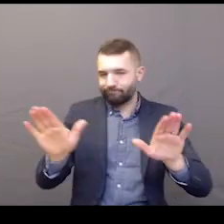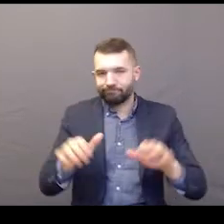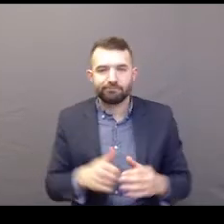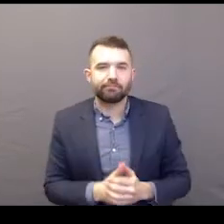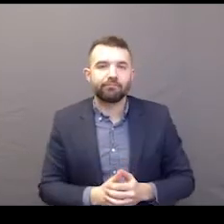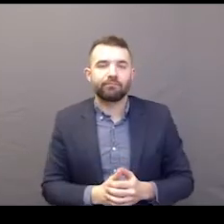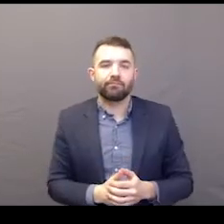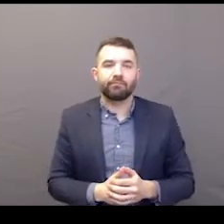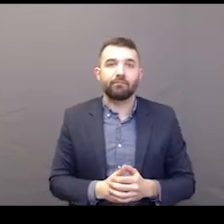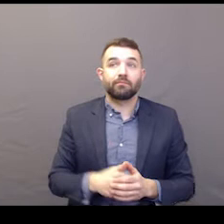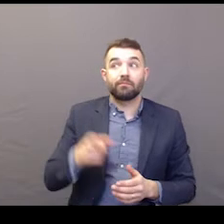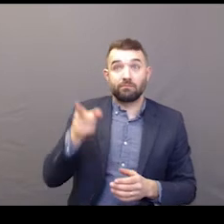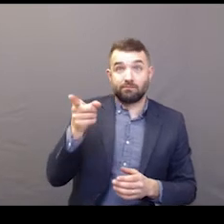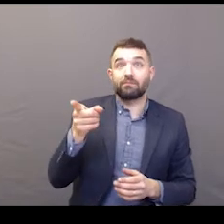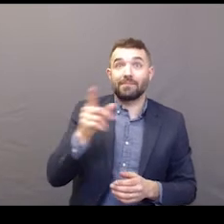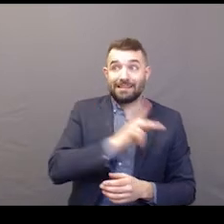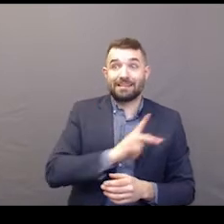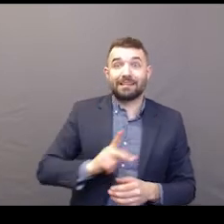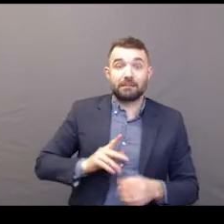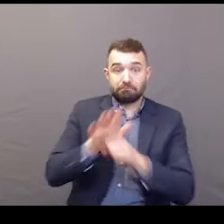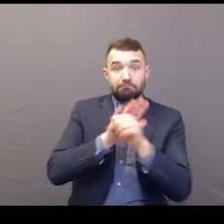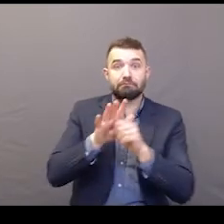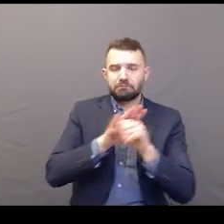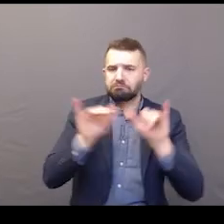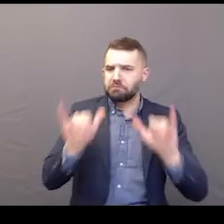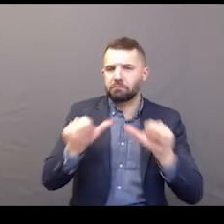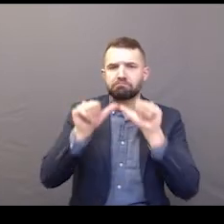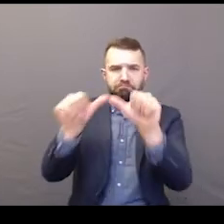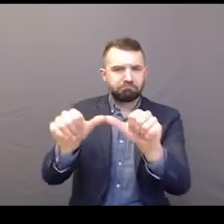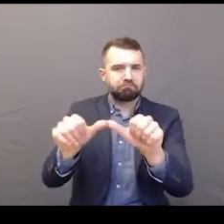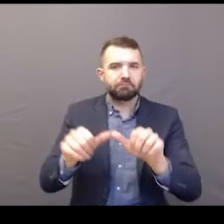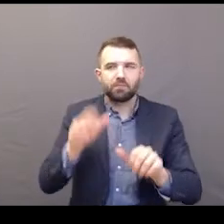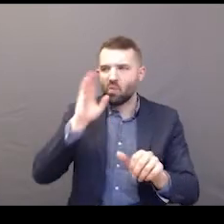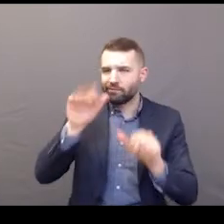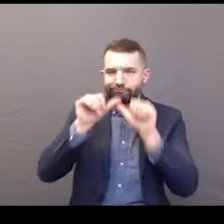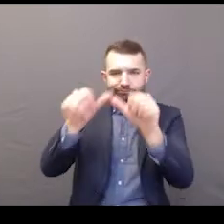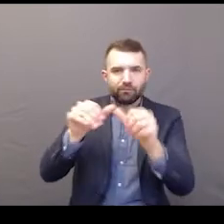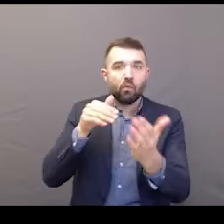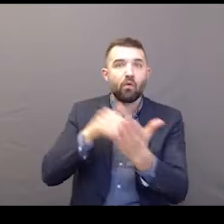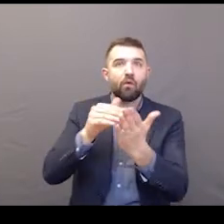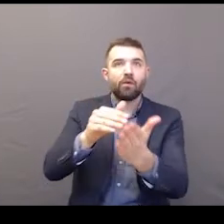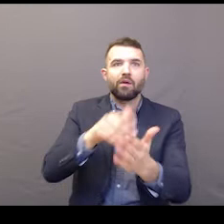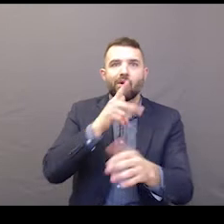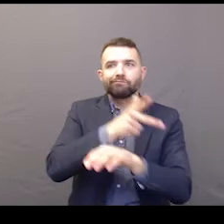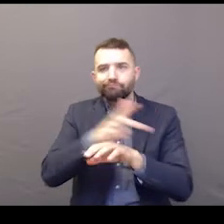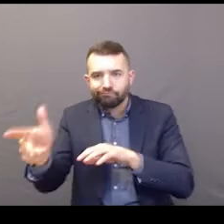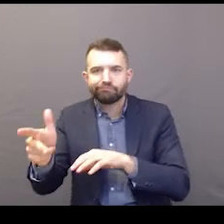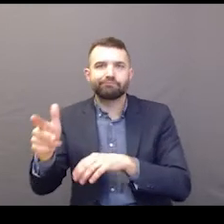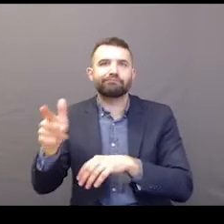this bus stop will continue to be served by King County Metro, who will provide frequent service from this stop to the future light rail station.